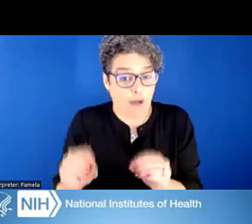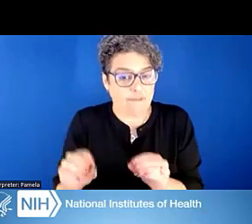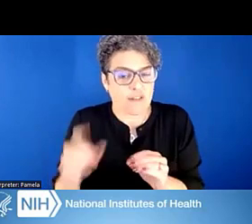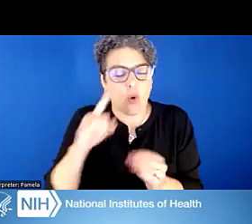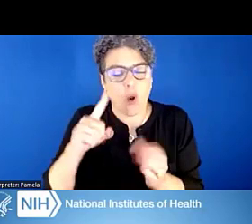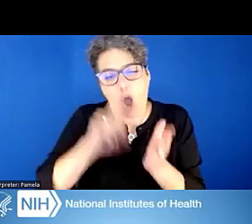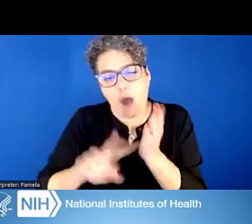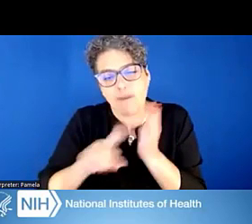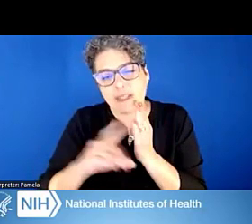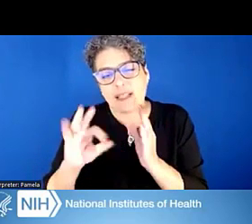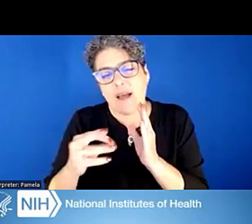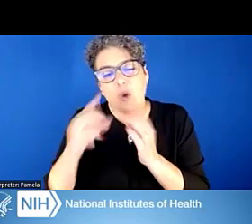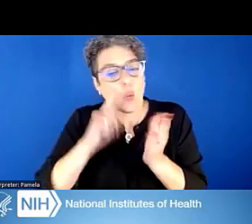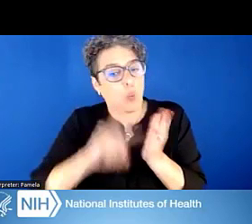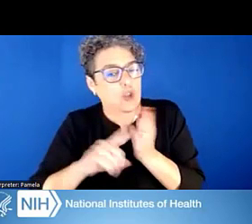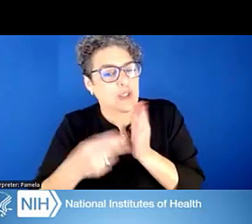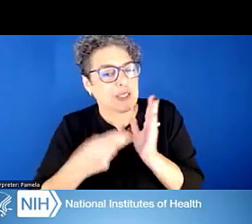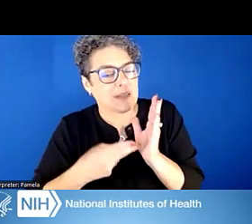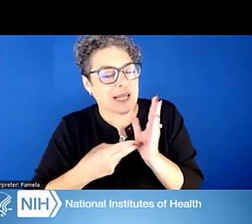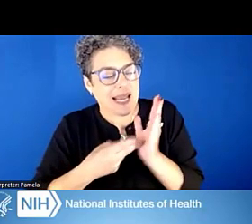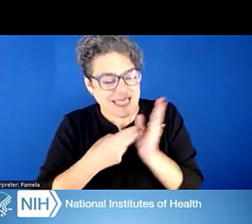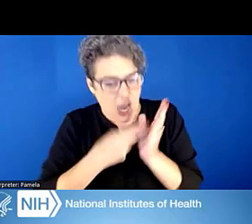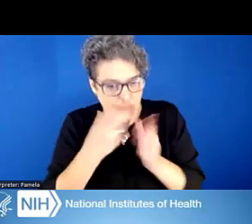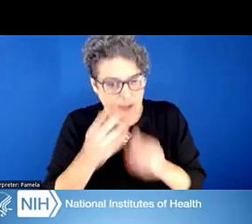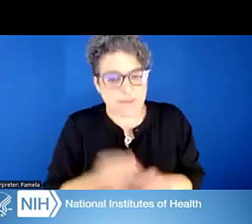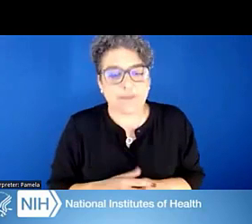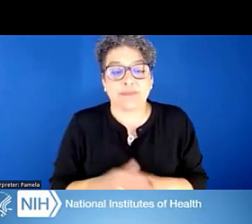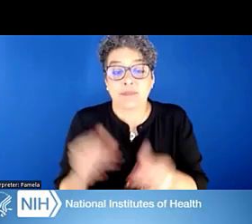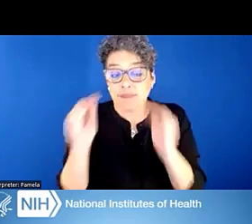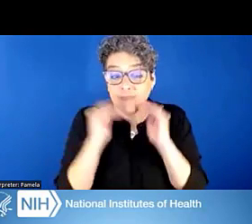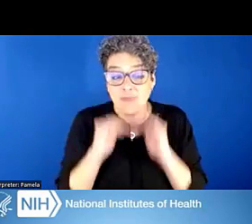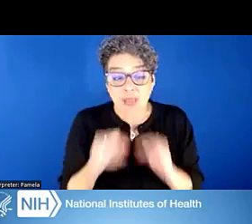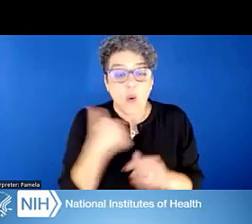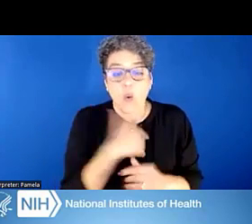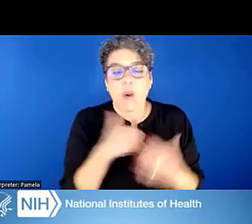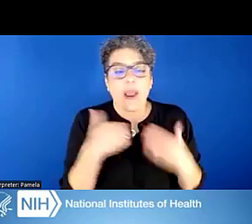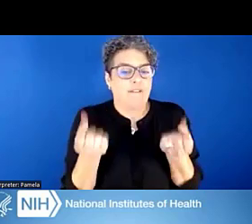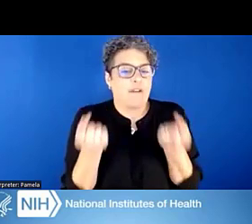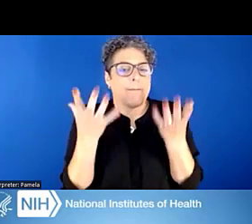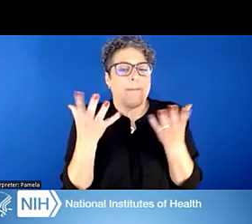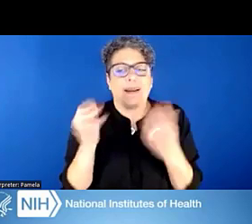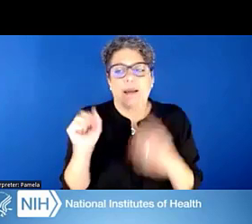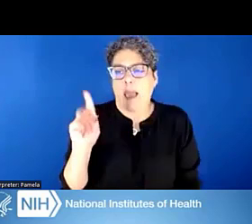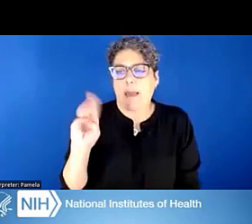And then we can also take administrative actions. Again, we very much want to make sure